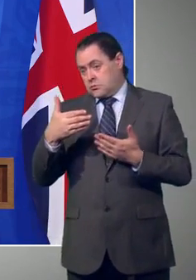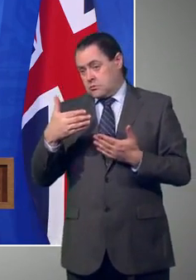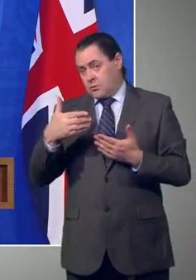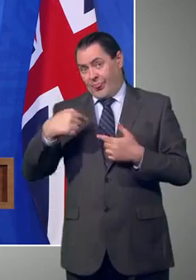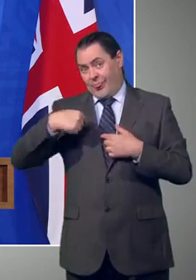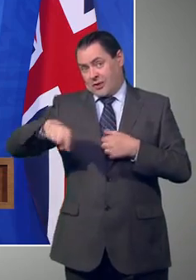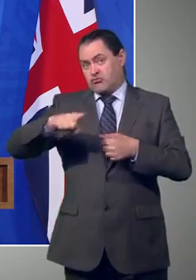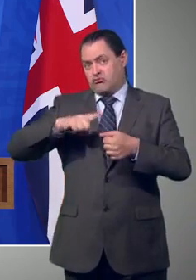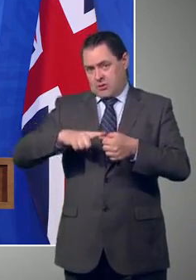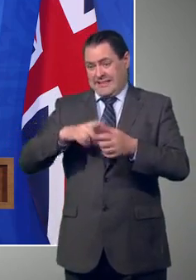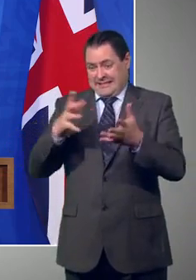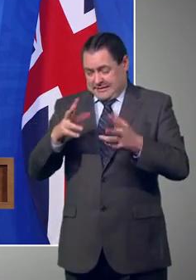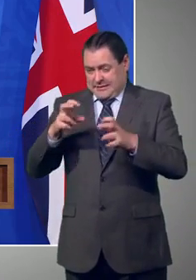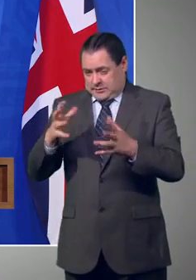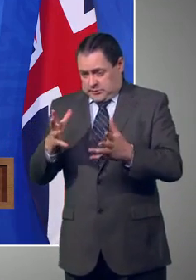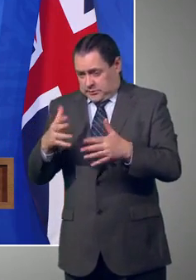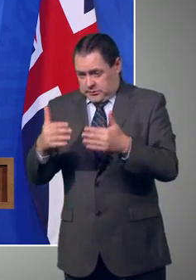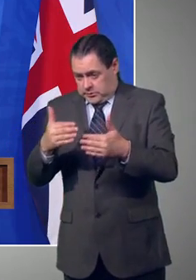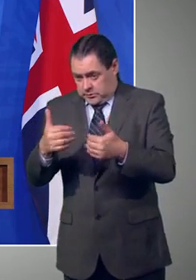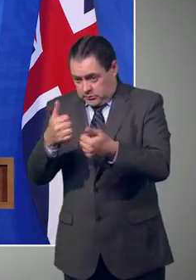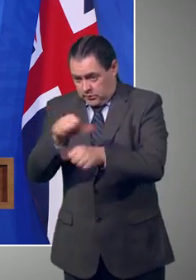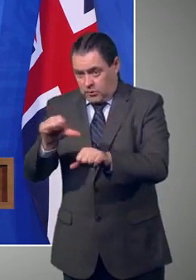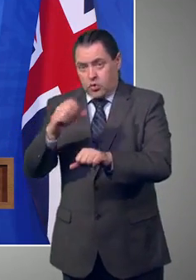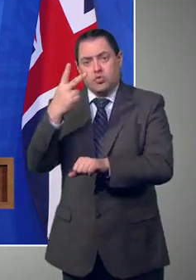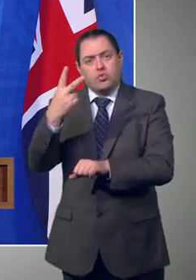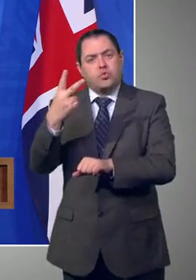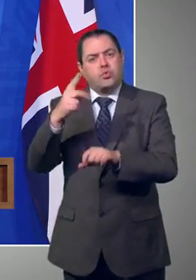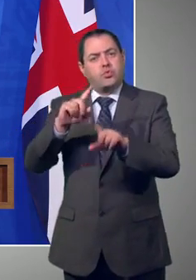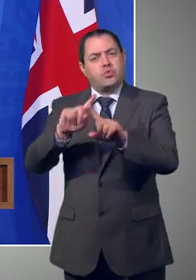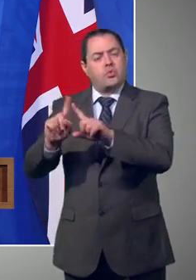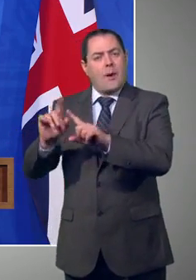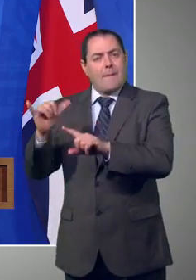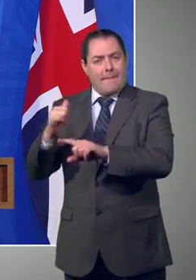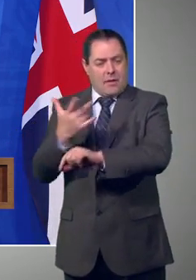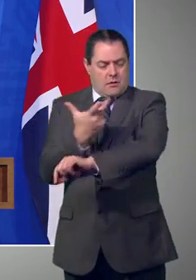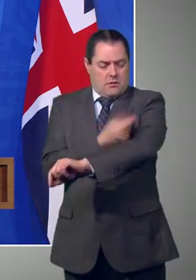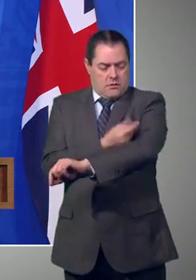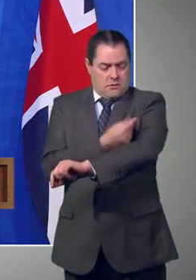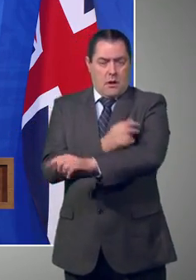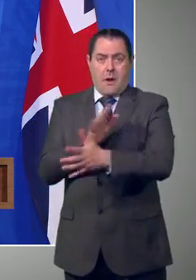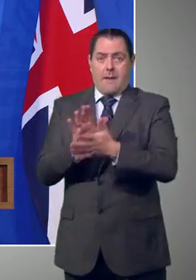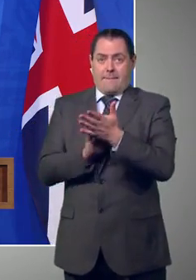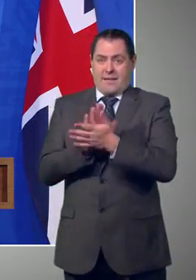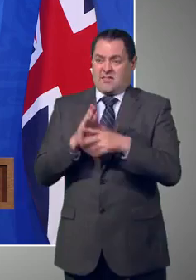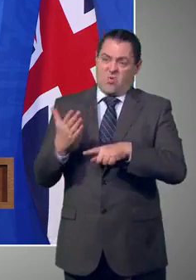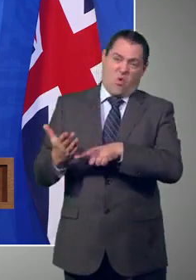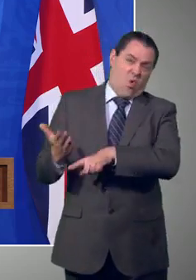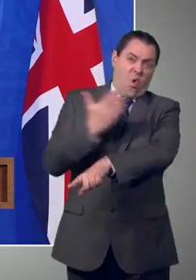later this year. Antiviral can treat people early preventing